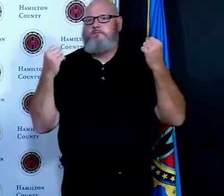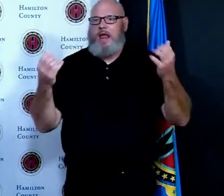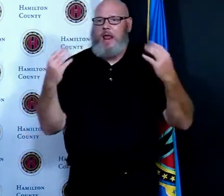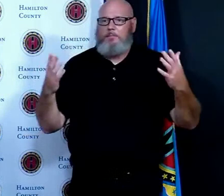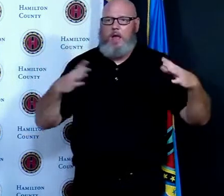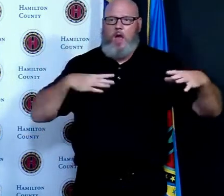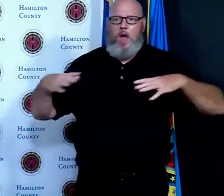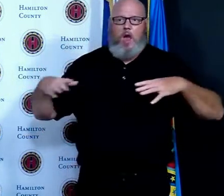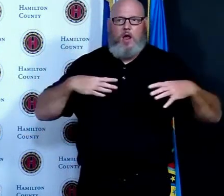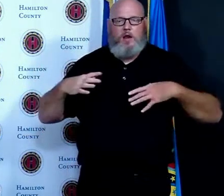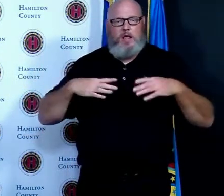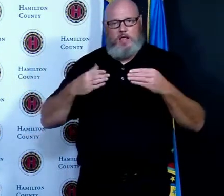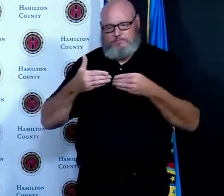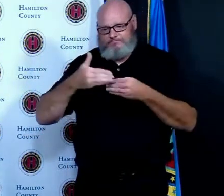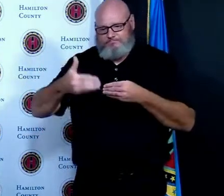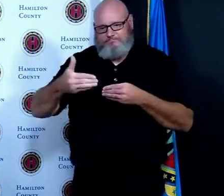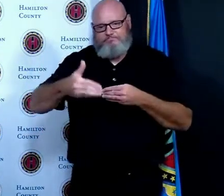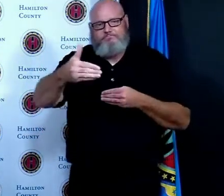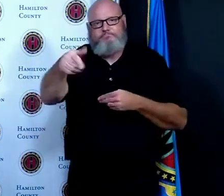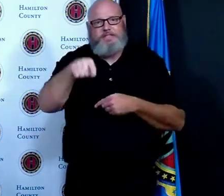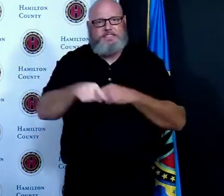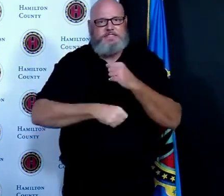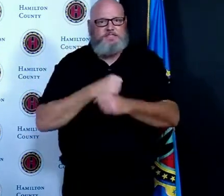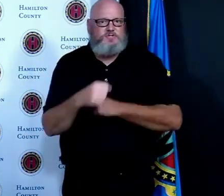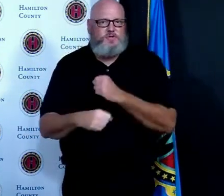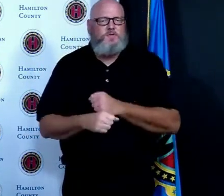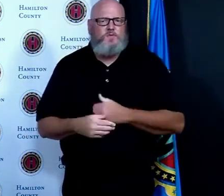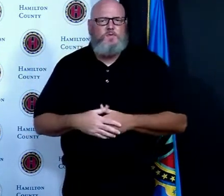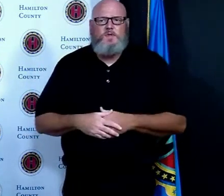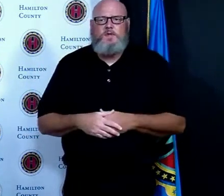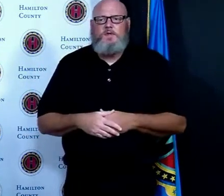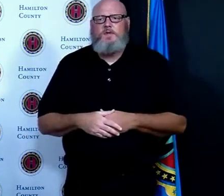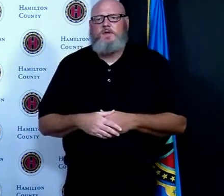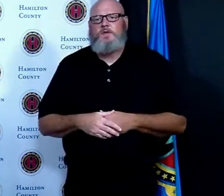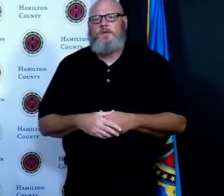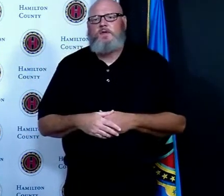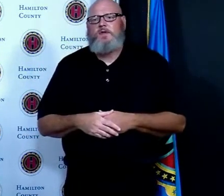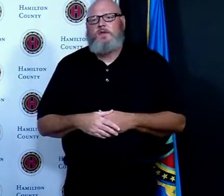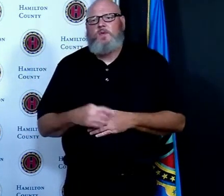since February we are discouraging those types of gatherings and that's not an easy message